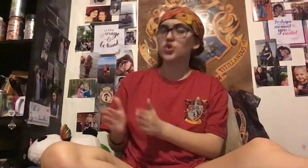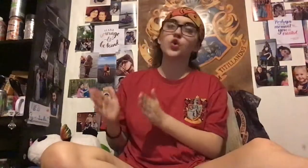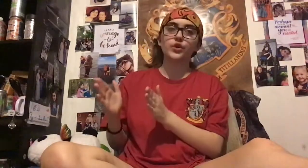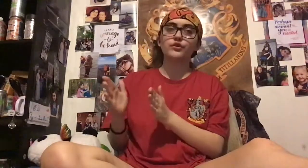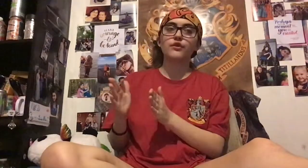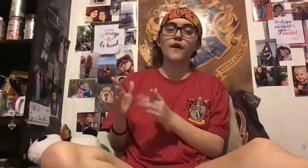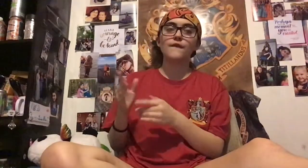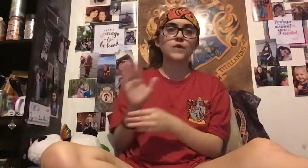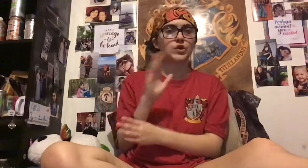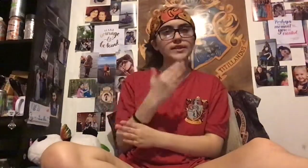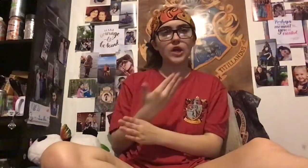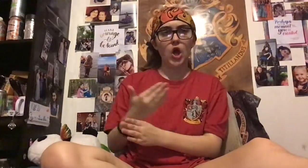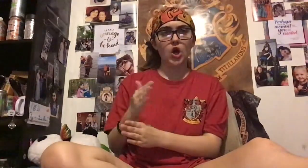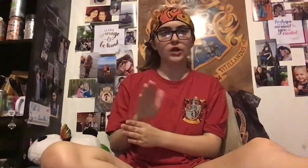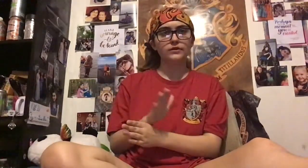tutorial for a song